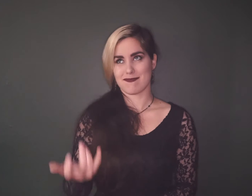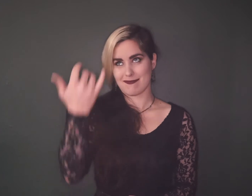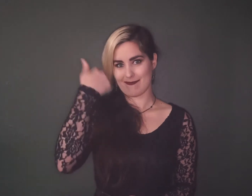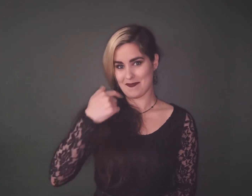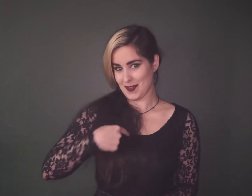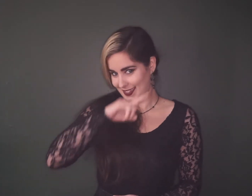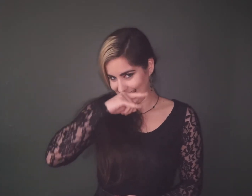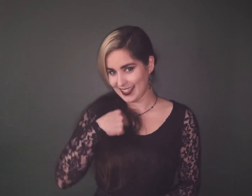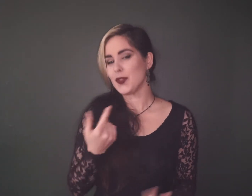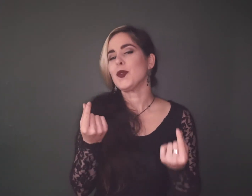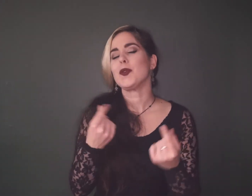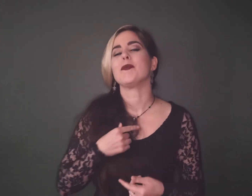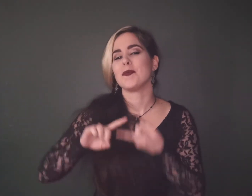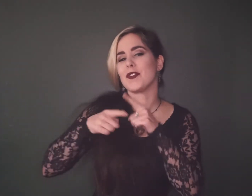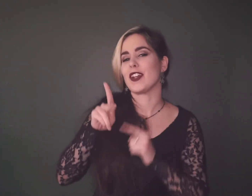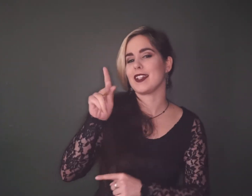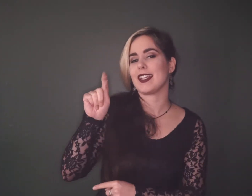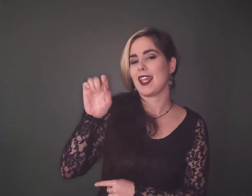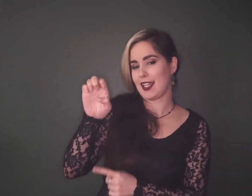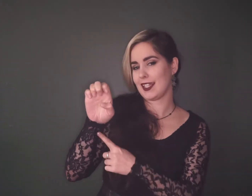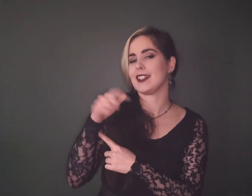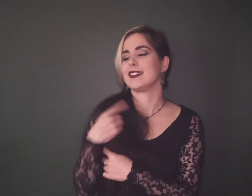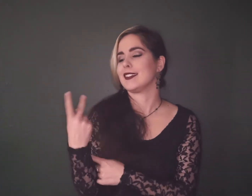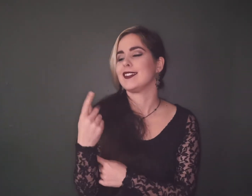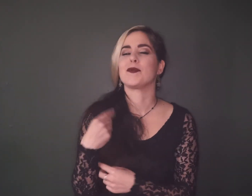Back when I was a kid my friend Katie, and I we would watch a movie...